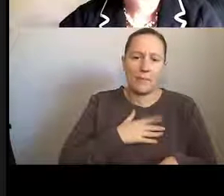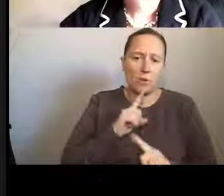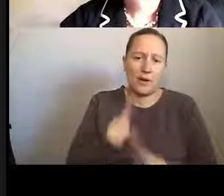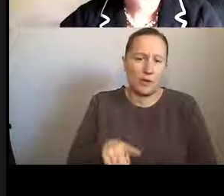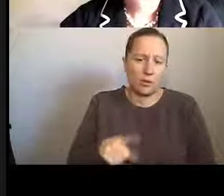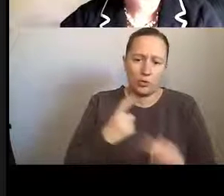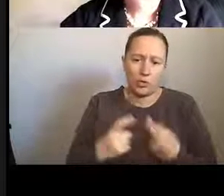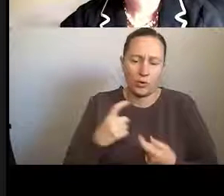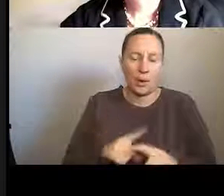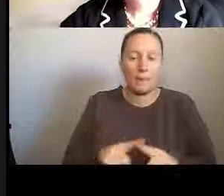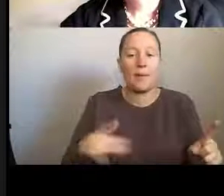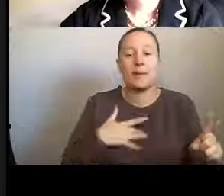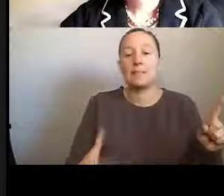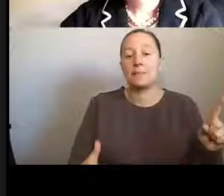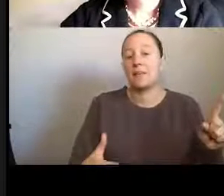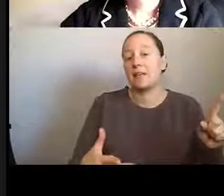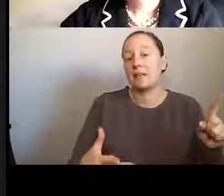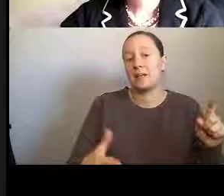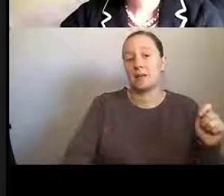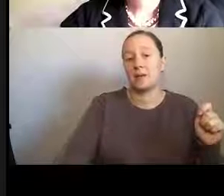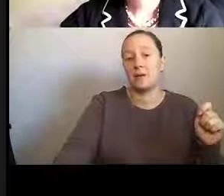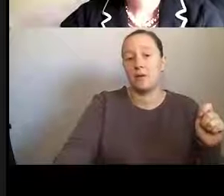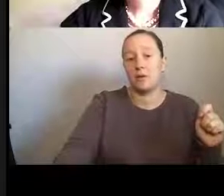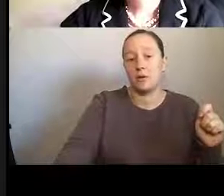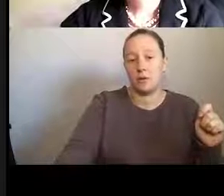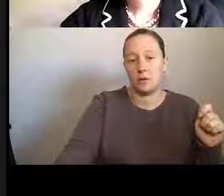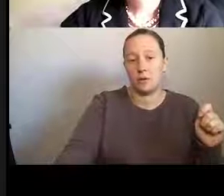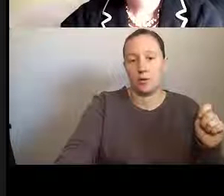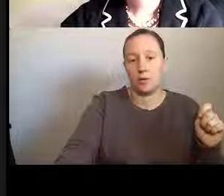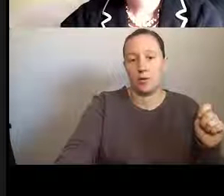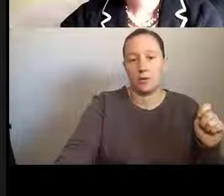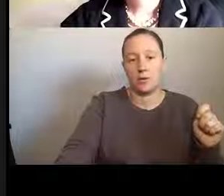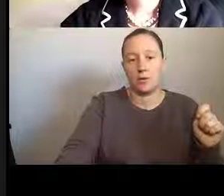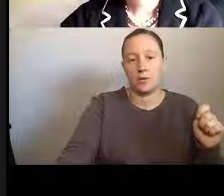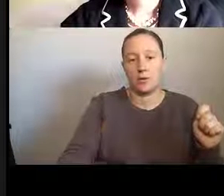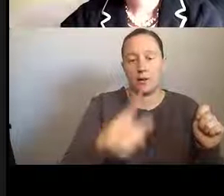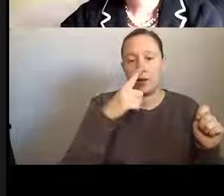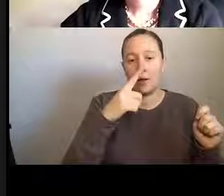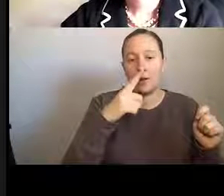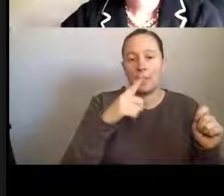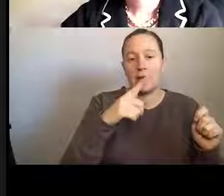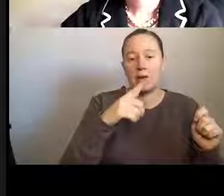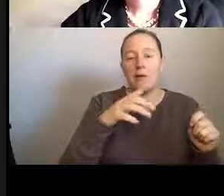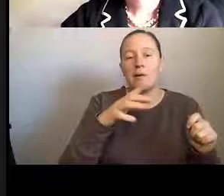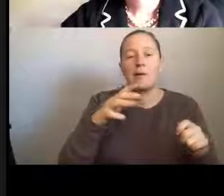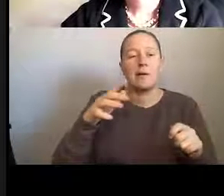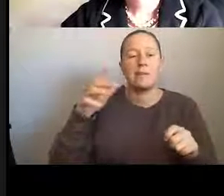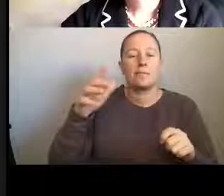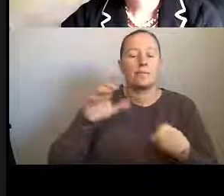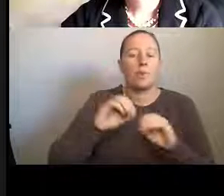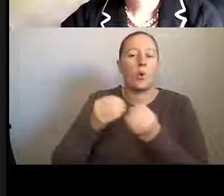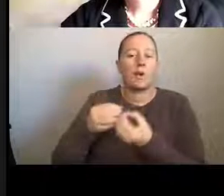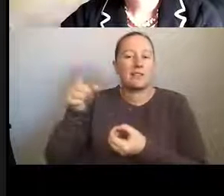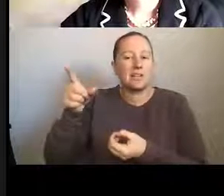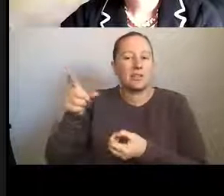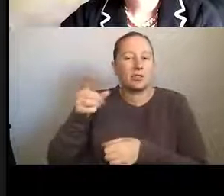but generally because institutions are usually relied upon to make the determination